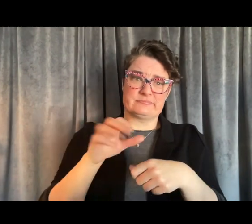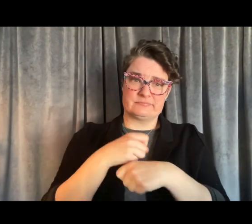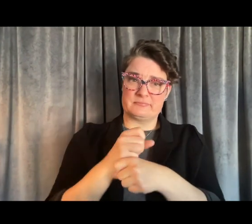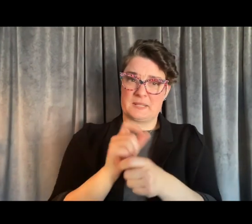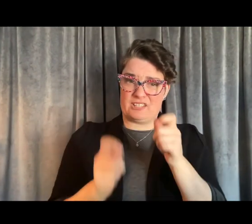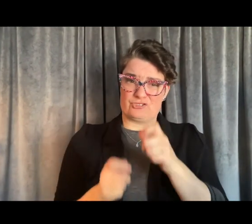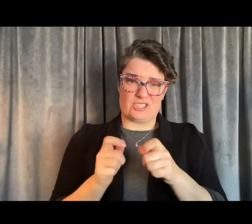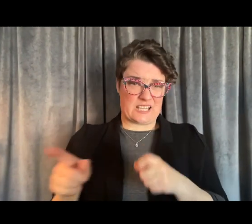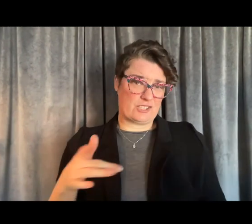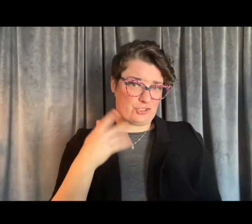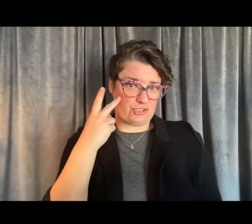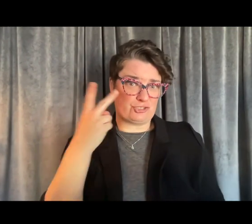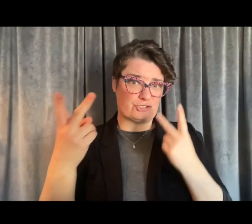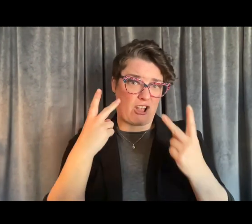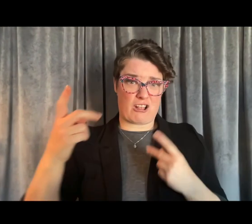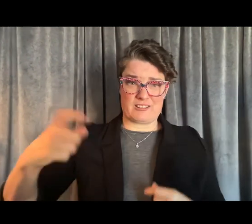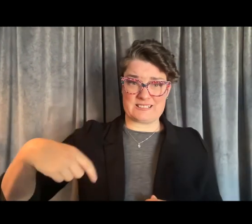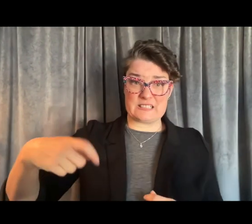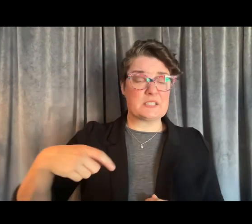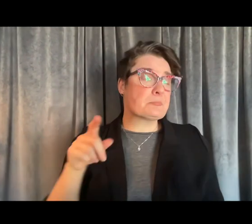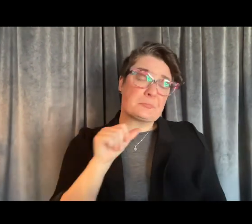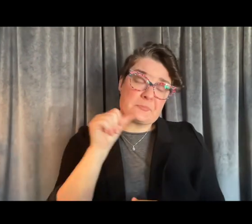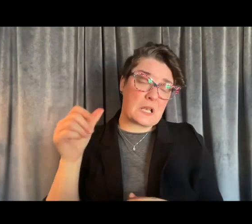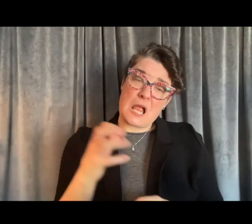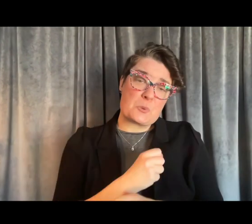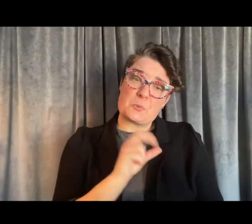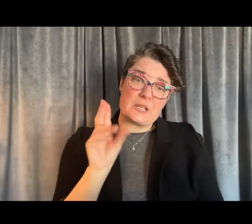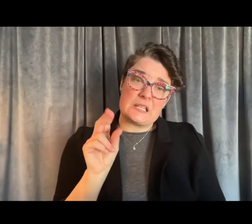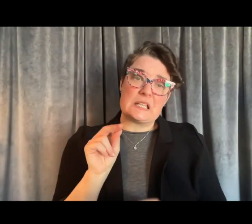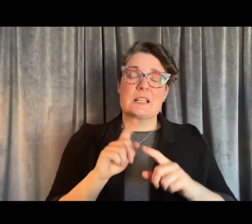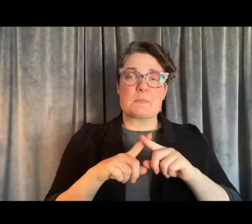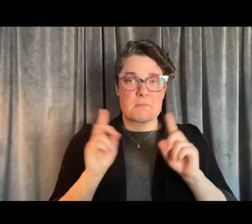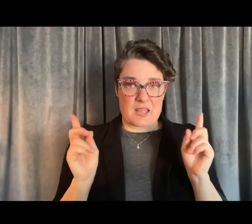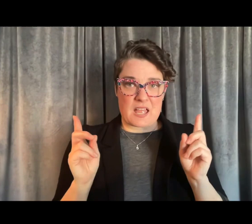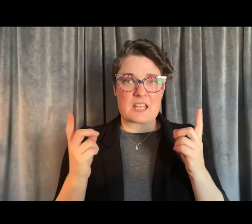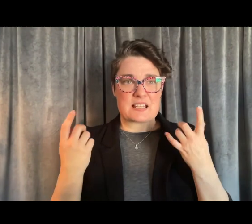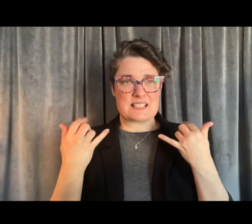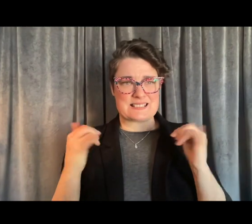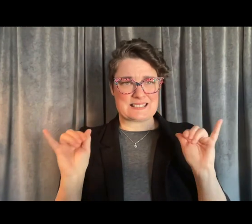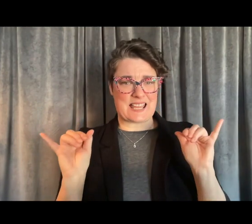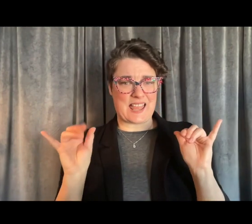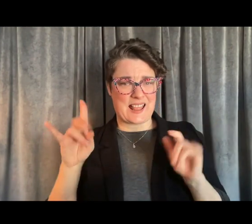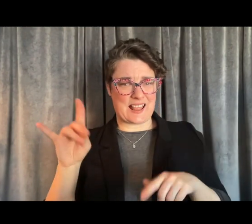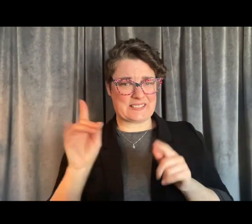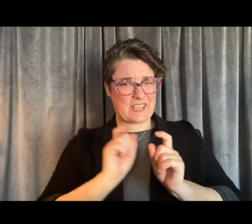changes that she saw needed to happen and she didn't win, but they still like gave